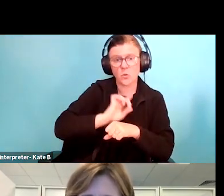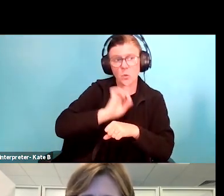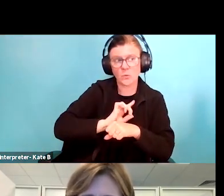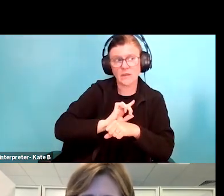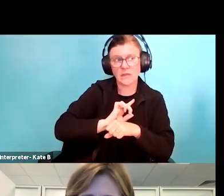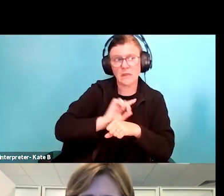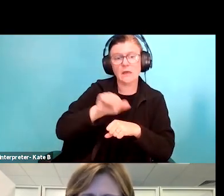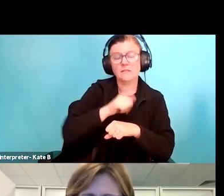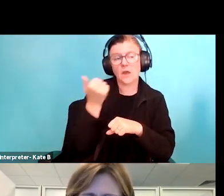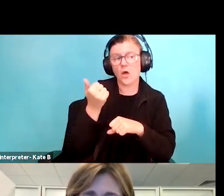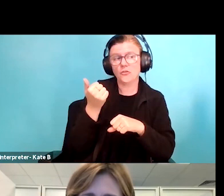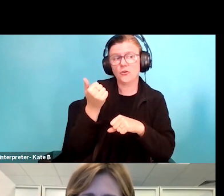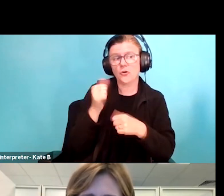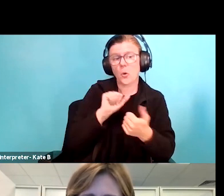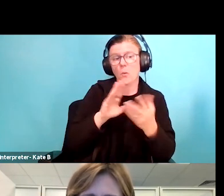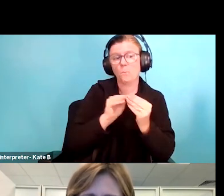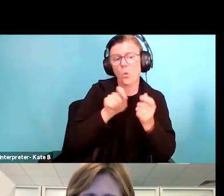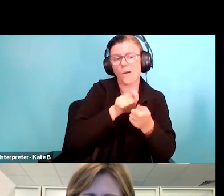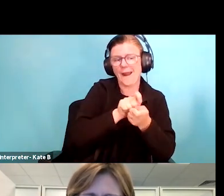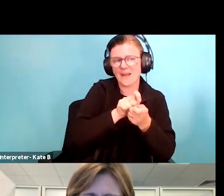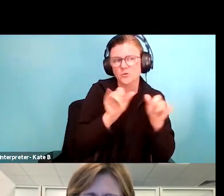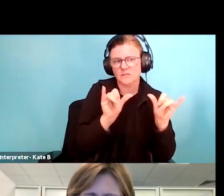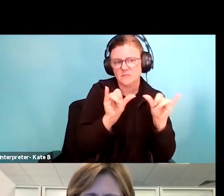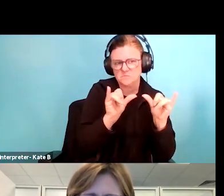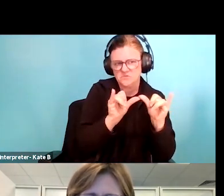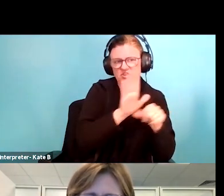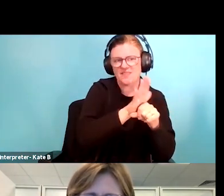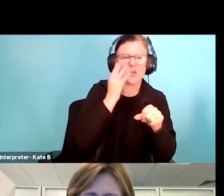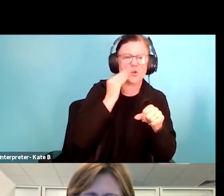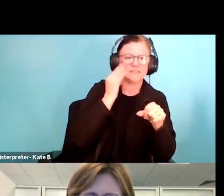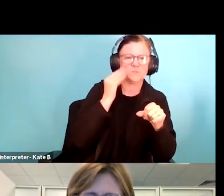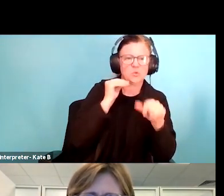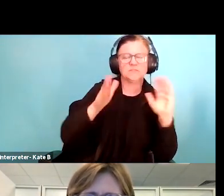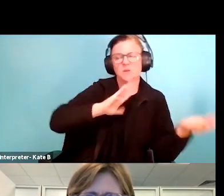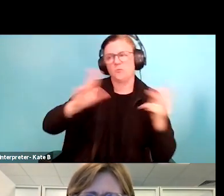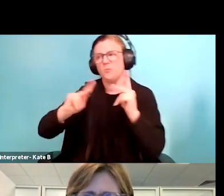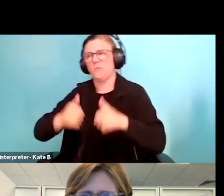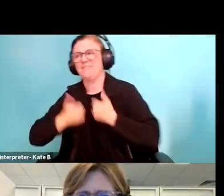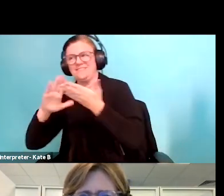approaches that might more accurately capture the rural experience of isolation and loneliness and